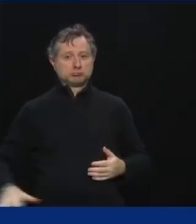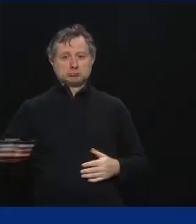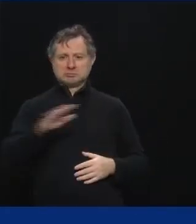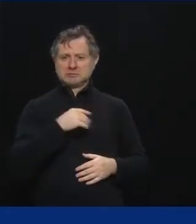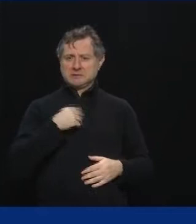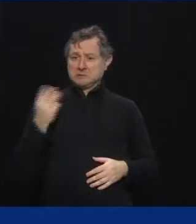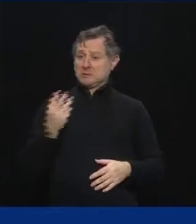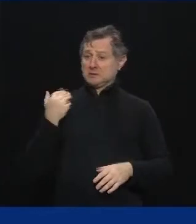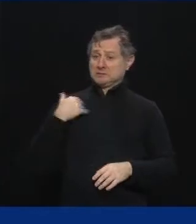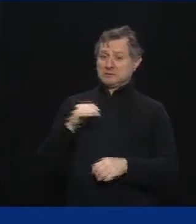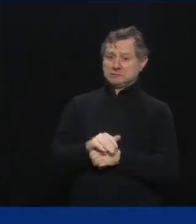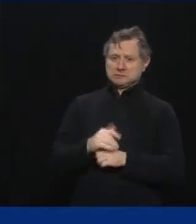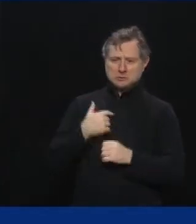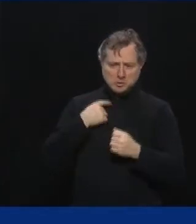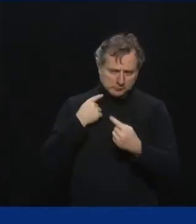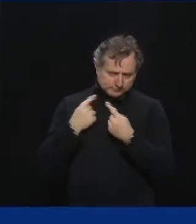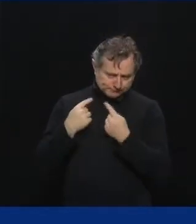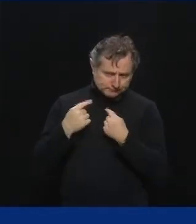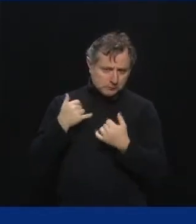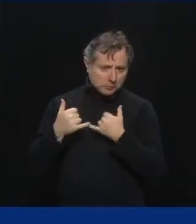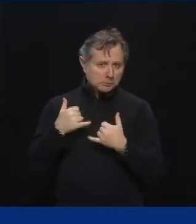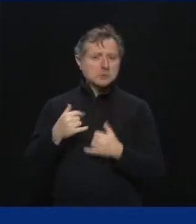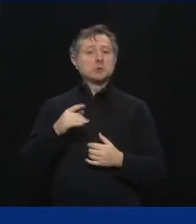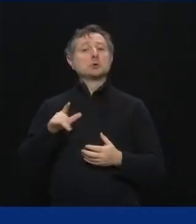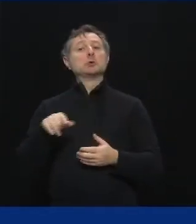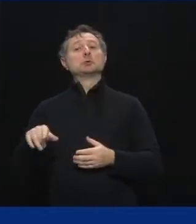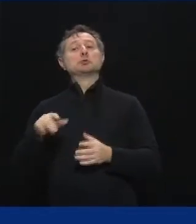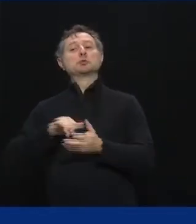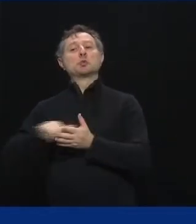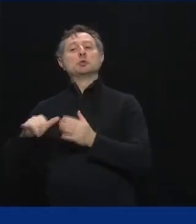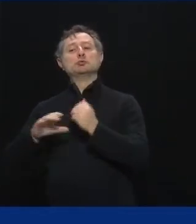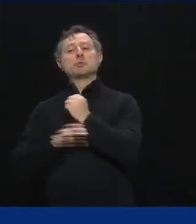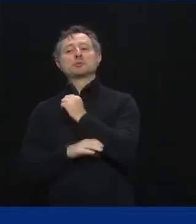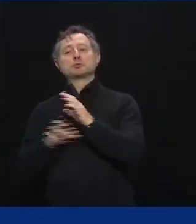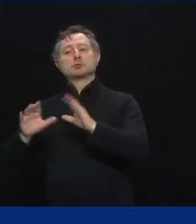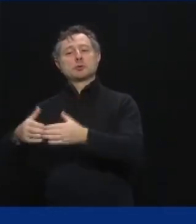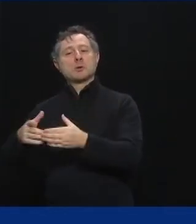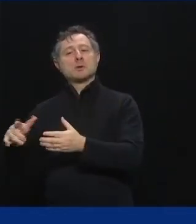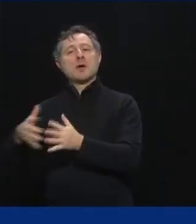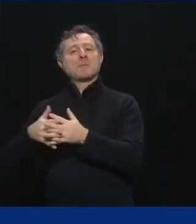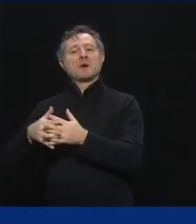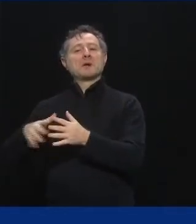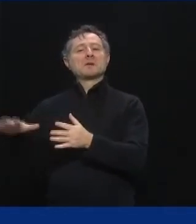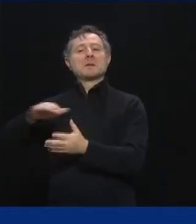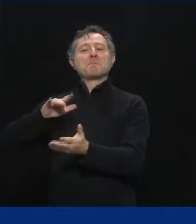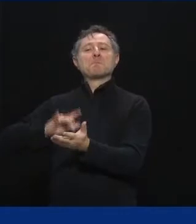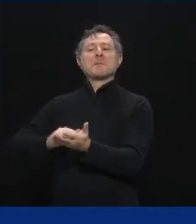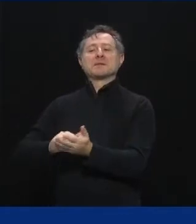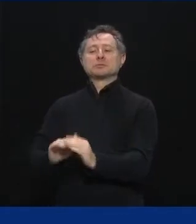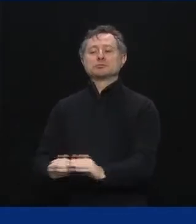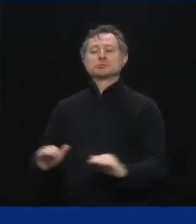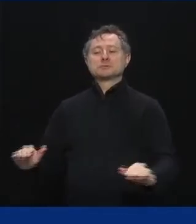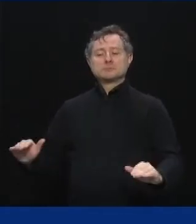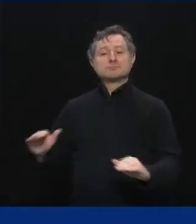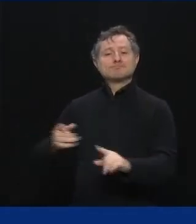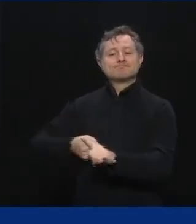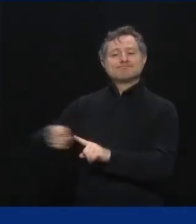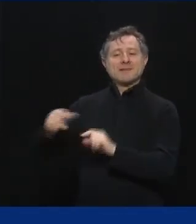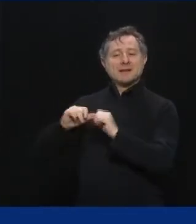THE STATE OF NEW YORK. AND WE ARE ALSO HAVING A CALL, I HAVE A CALL LATE WEDNESDAY NIGHT, I BELIEVE. I'LL BE SPEAKING TO THE NEW YORK